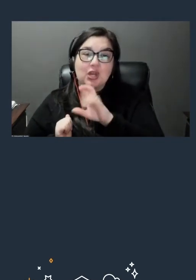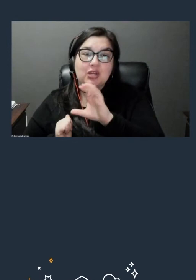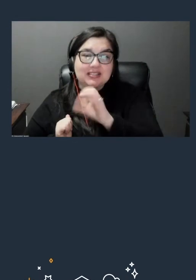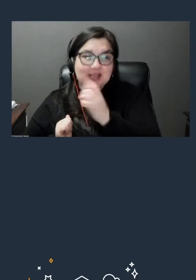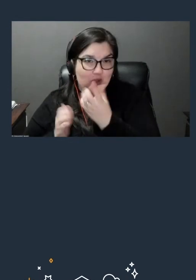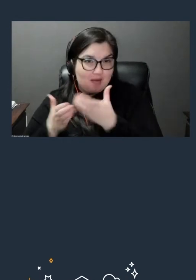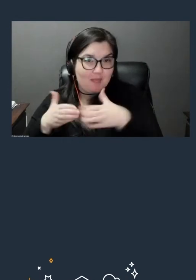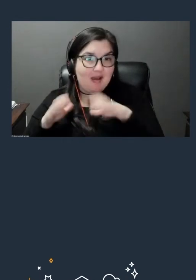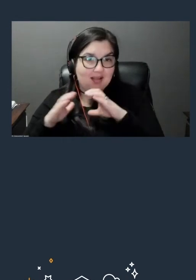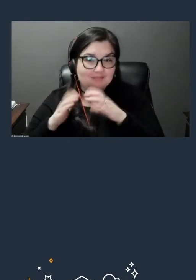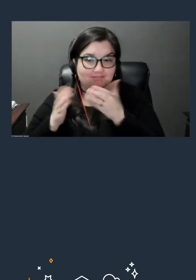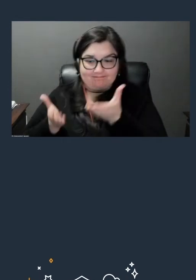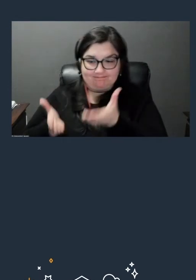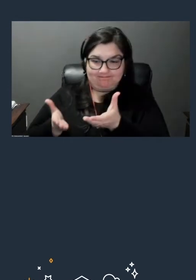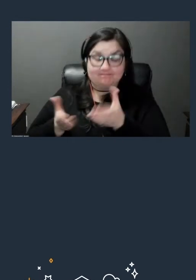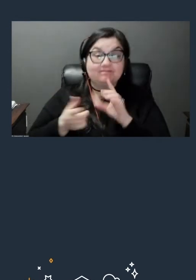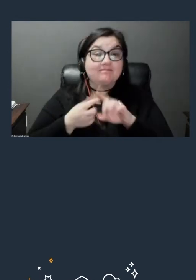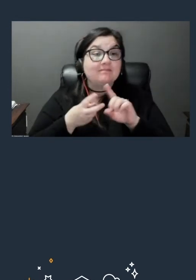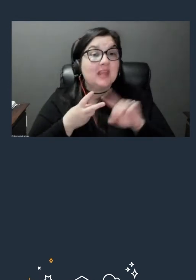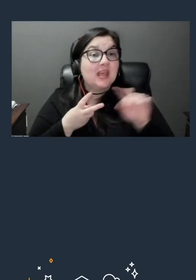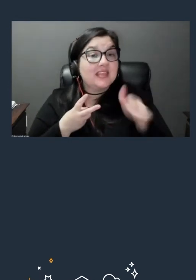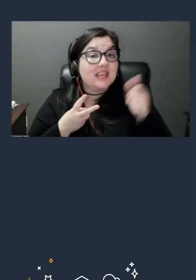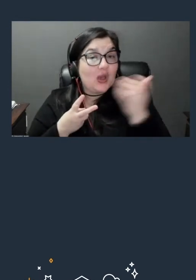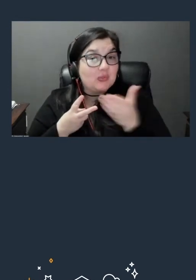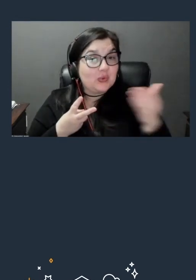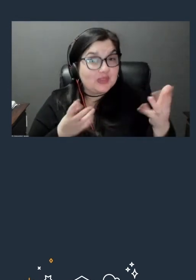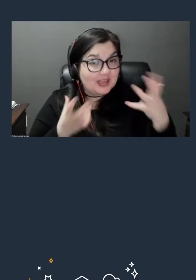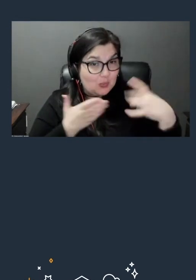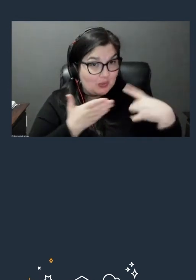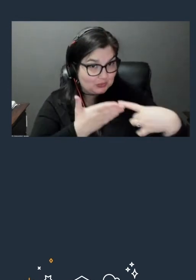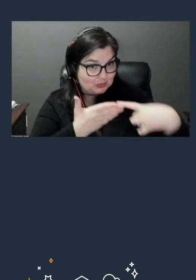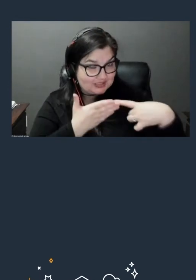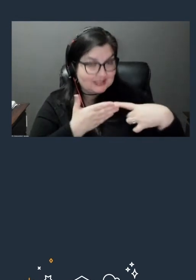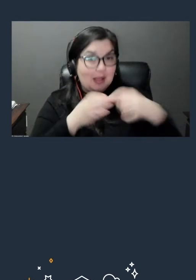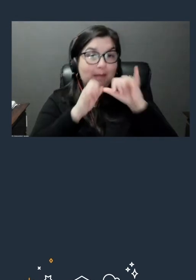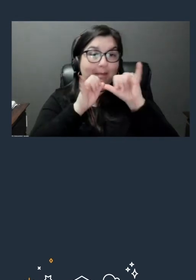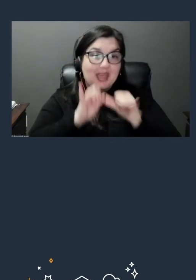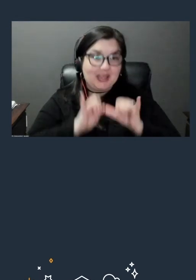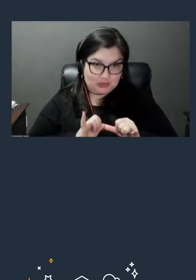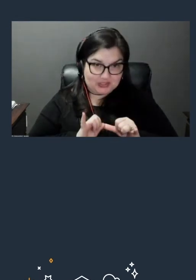The other thing I wanna talk about now is metrics. So for that, I'm gonna go back